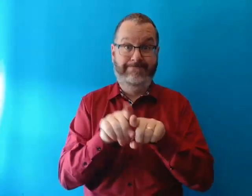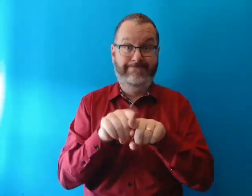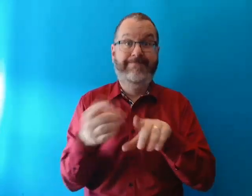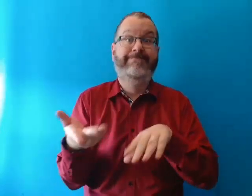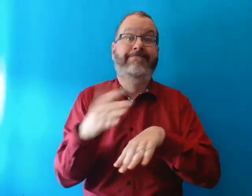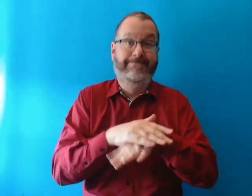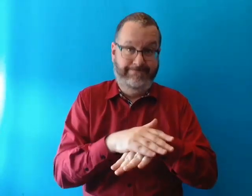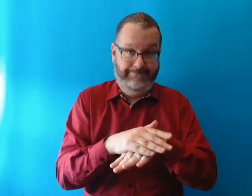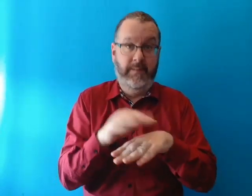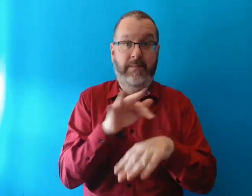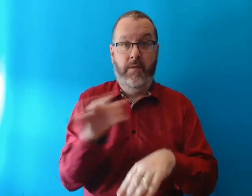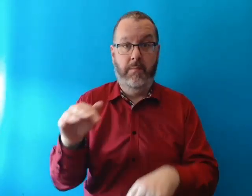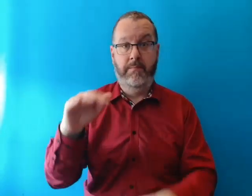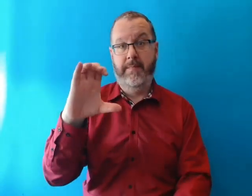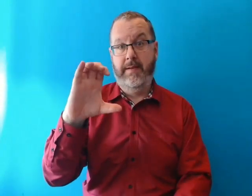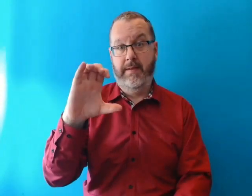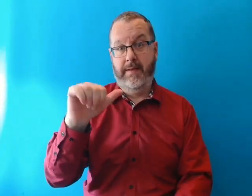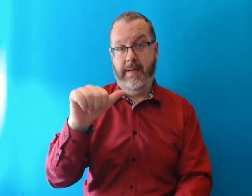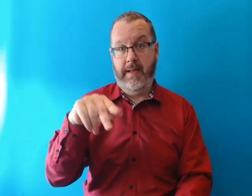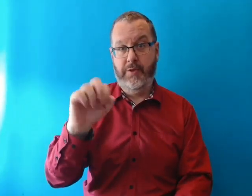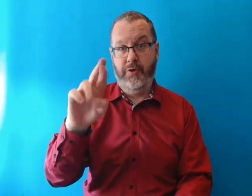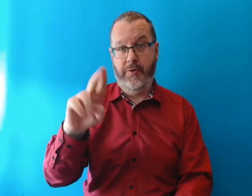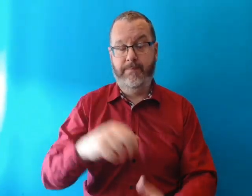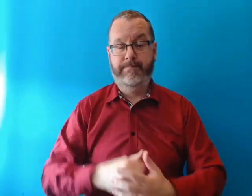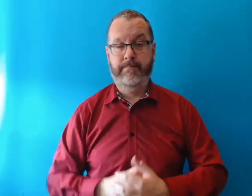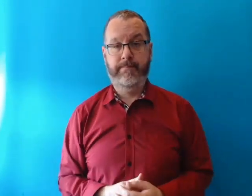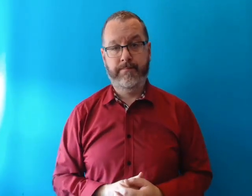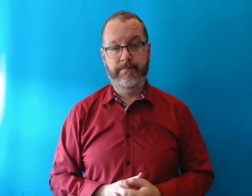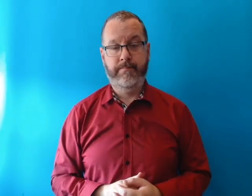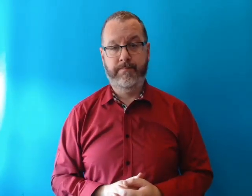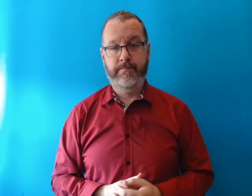in the same workhouse hospital, again, of cancer.